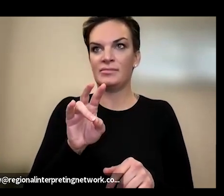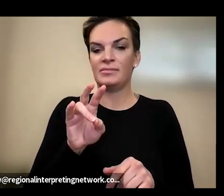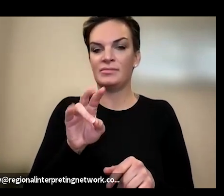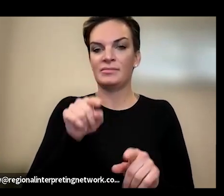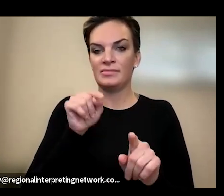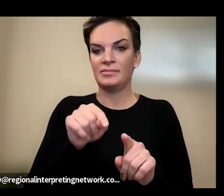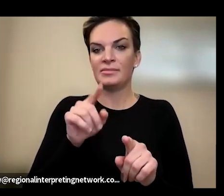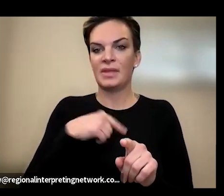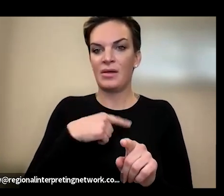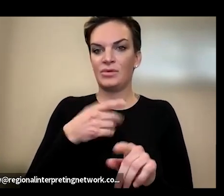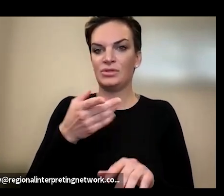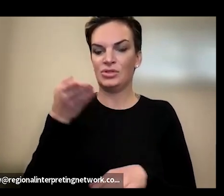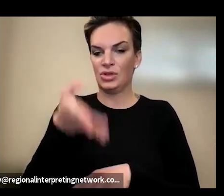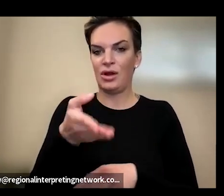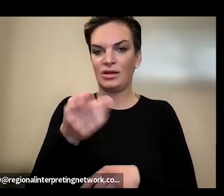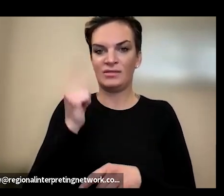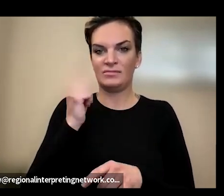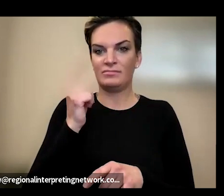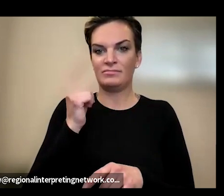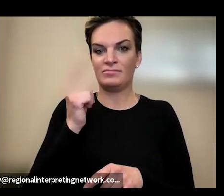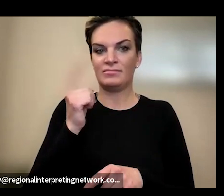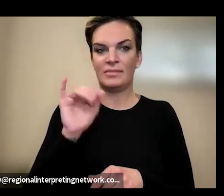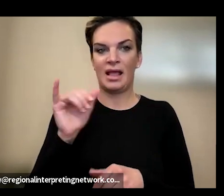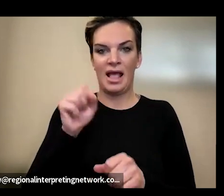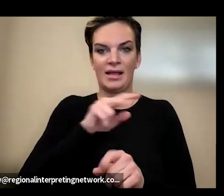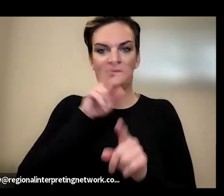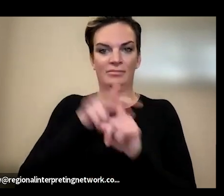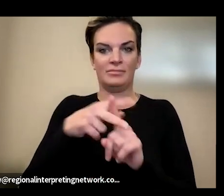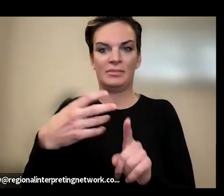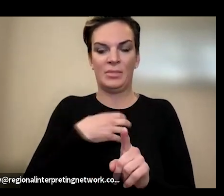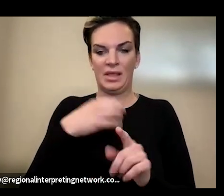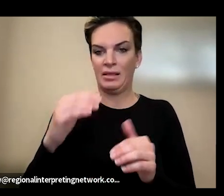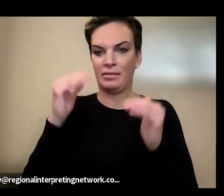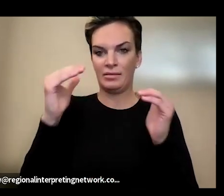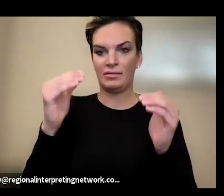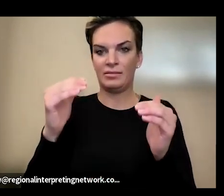I was charged for something I shouldn't have been charged for, and I had no money at that